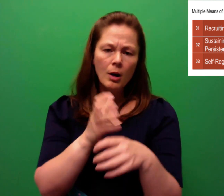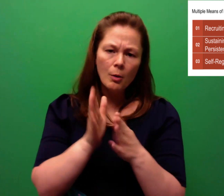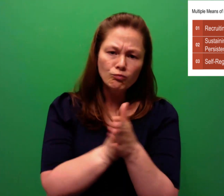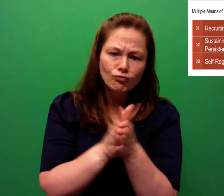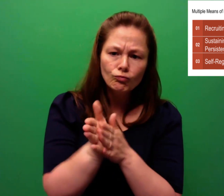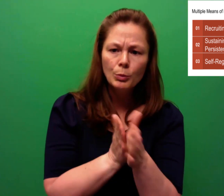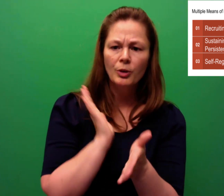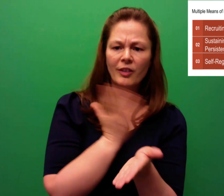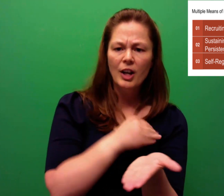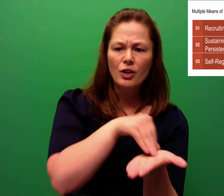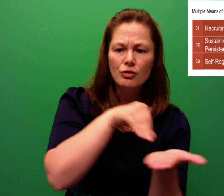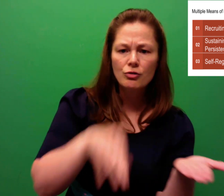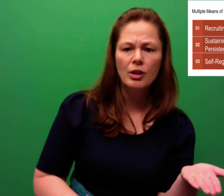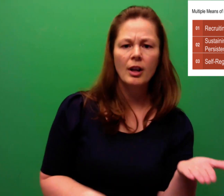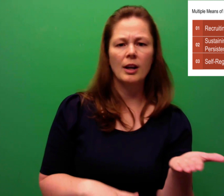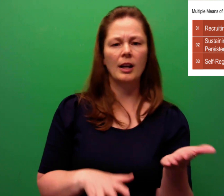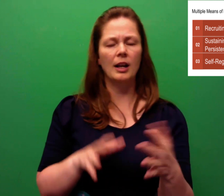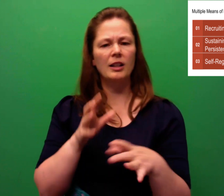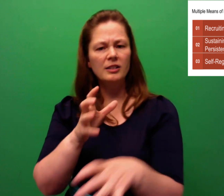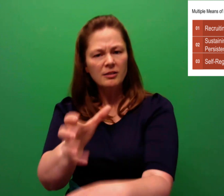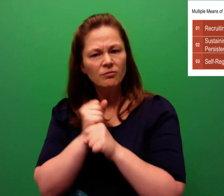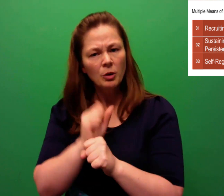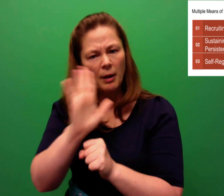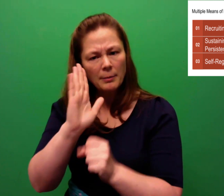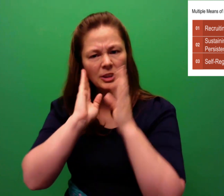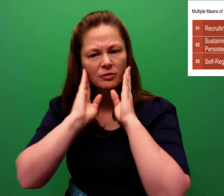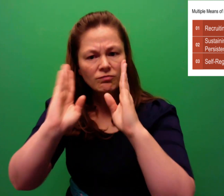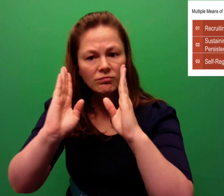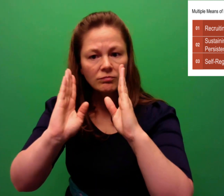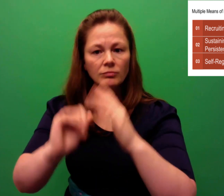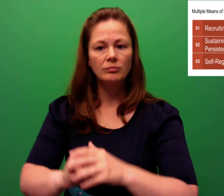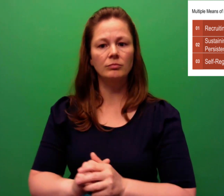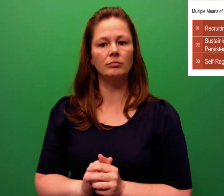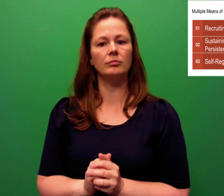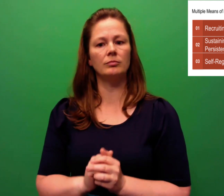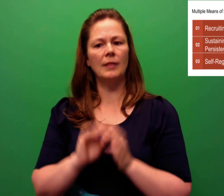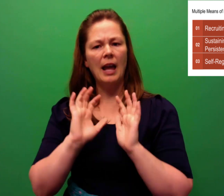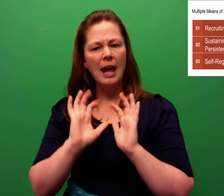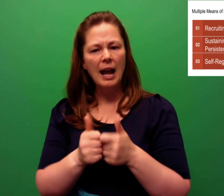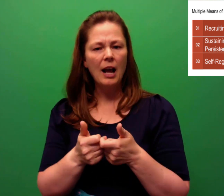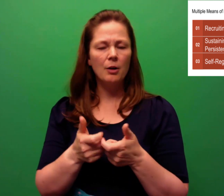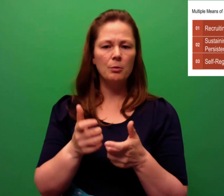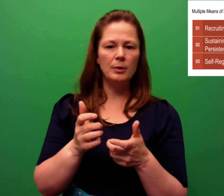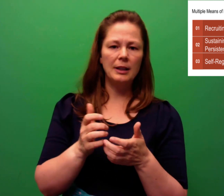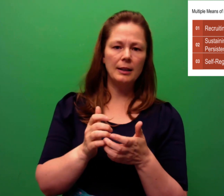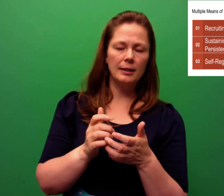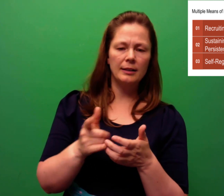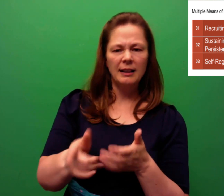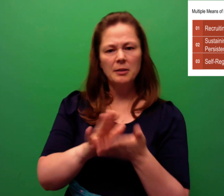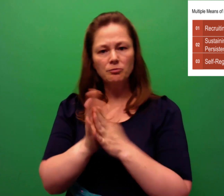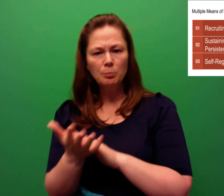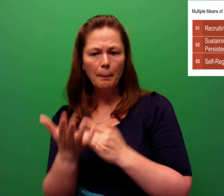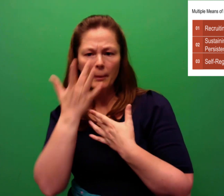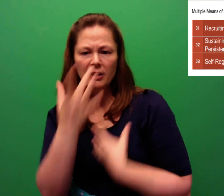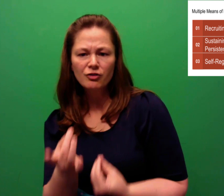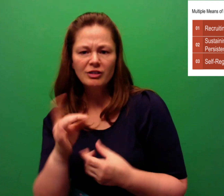motivating students and grabbing their interest in the content. What interests